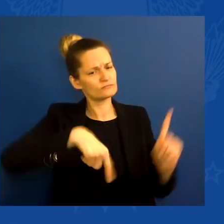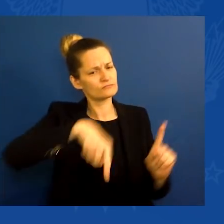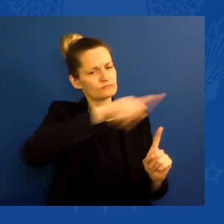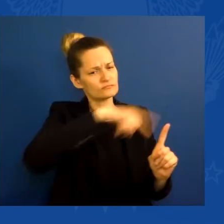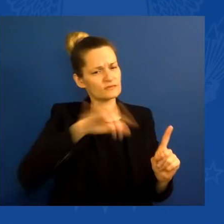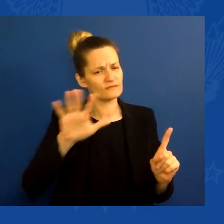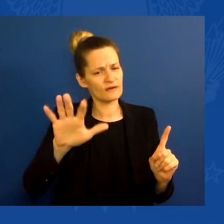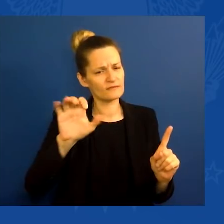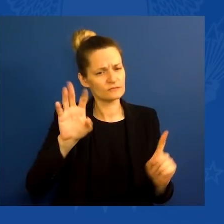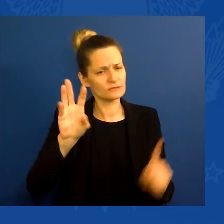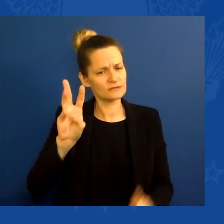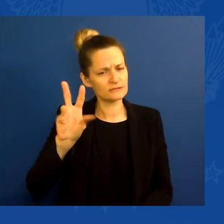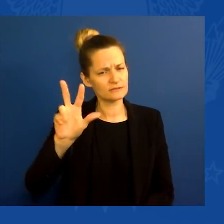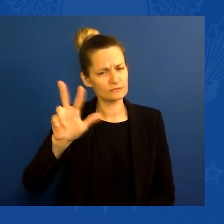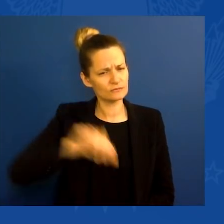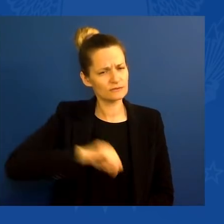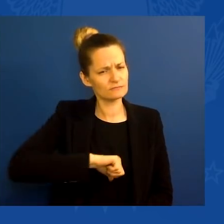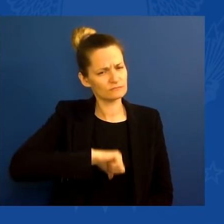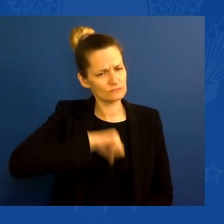in a service of others during 2022.